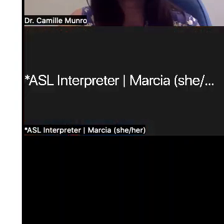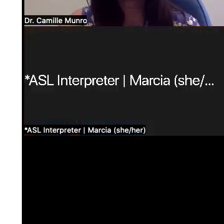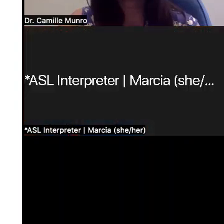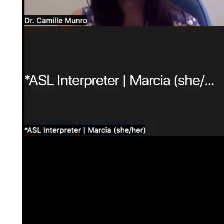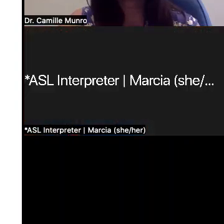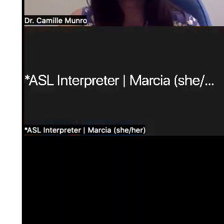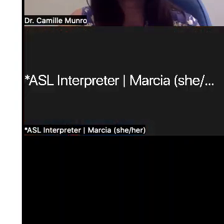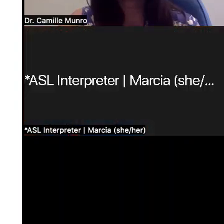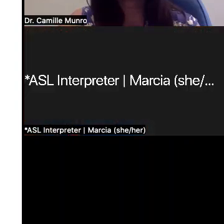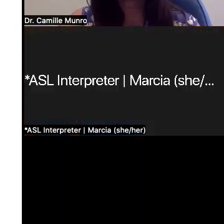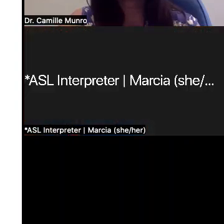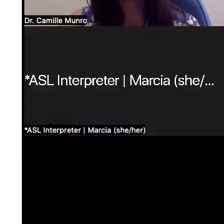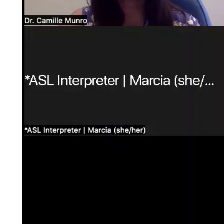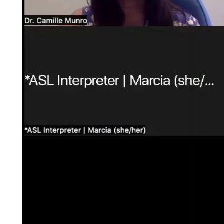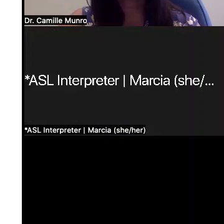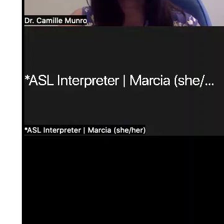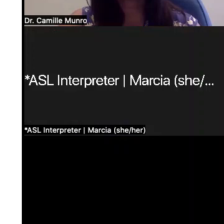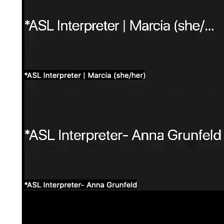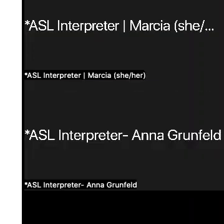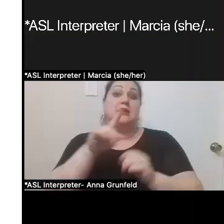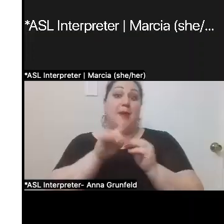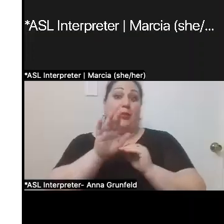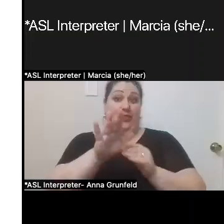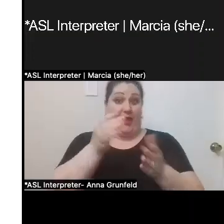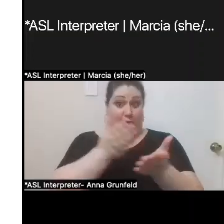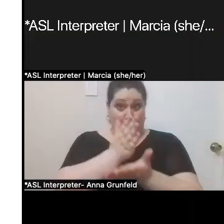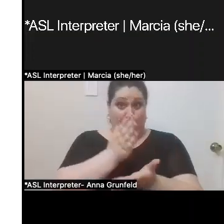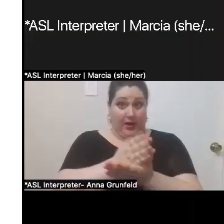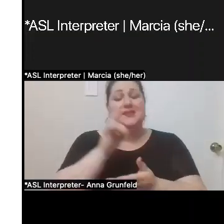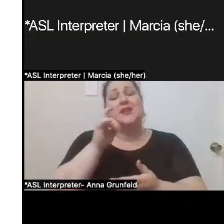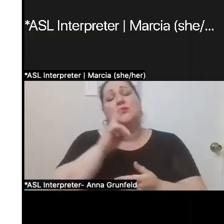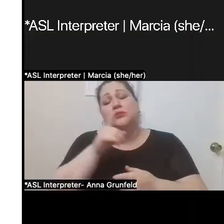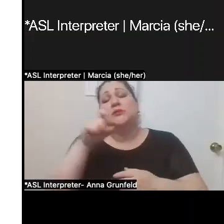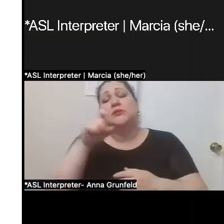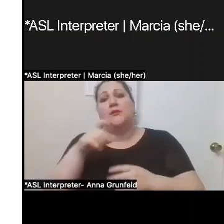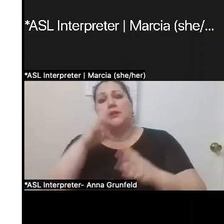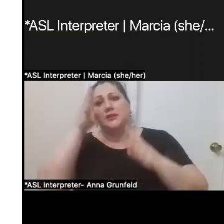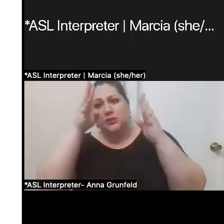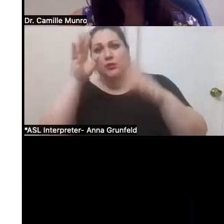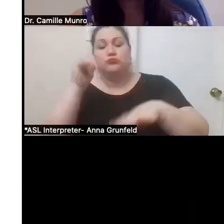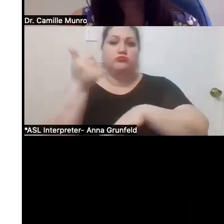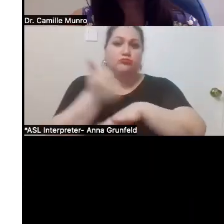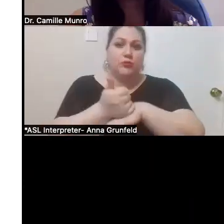be, well, we should be creating inclusive policies and practices for physicians with disabilities.